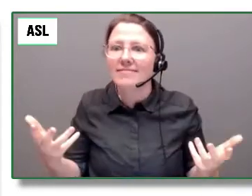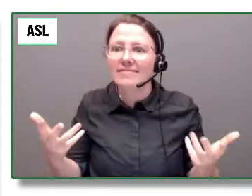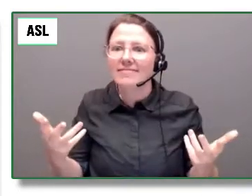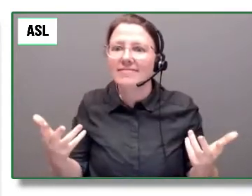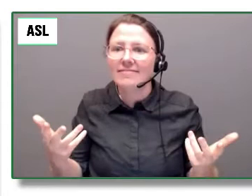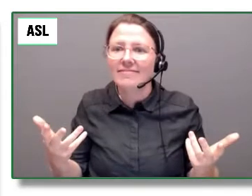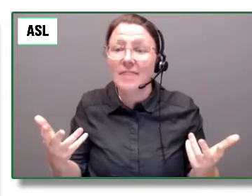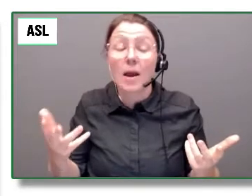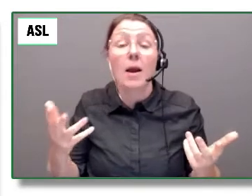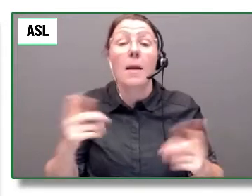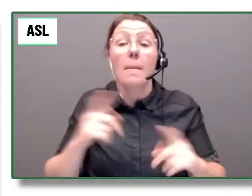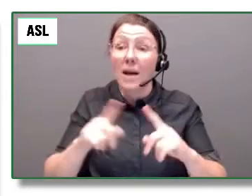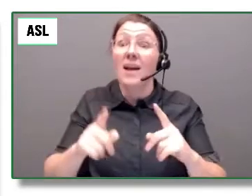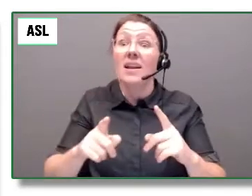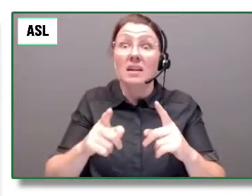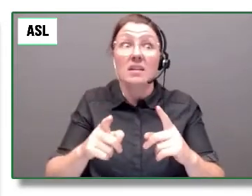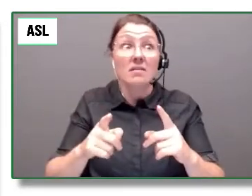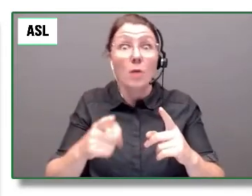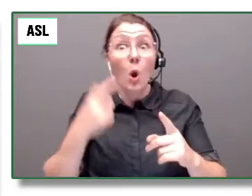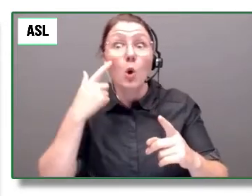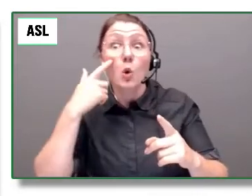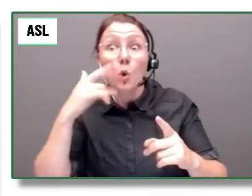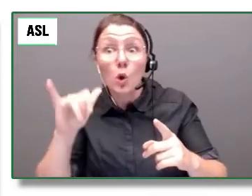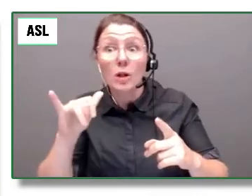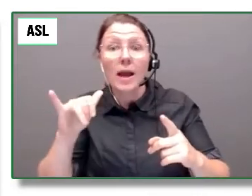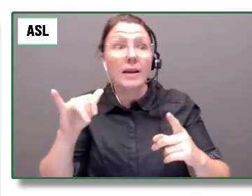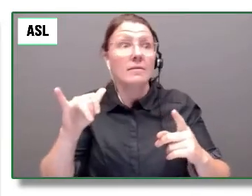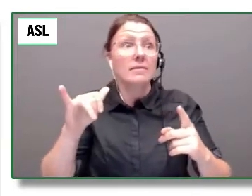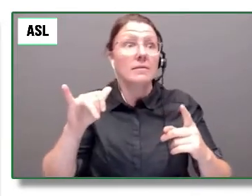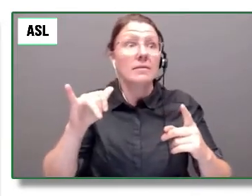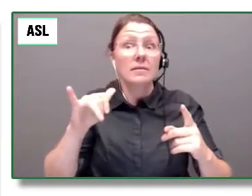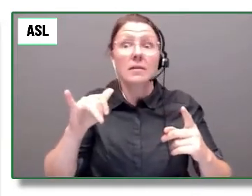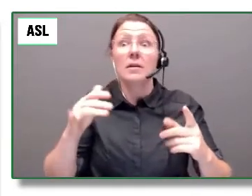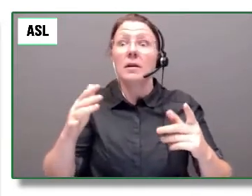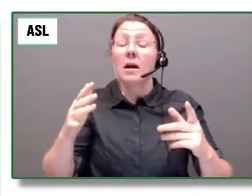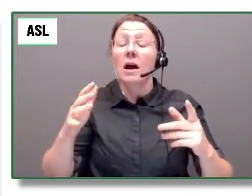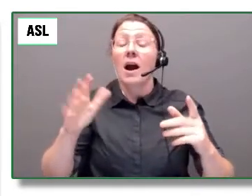can just be but often one of the major drivers